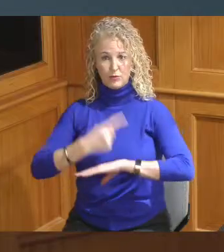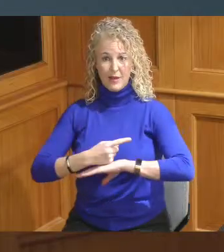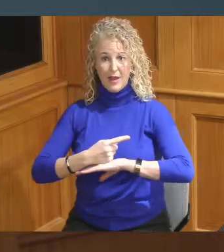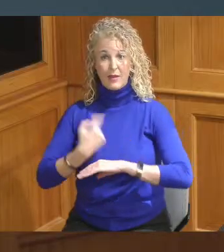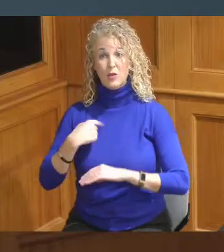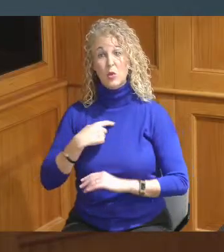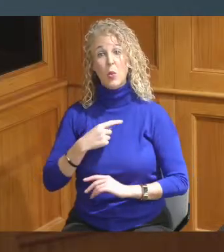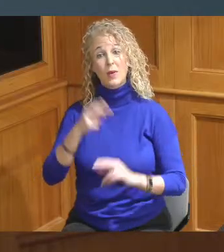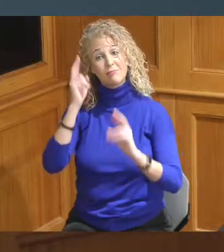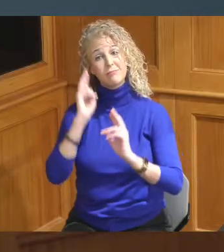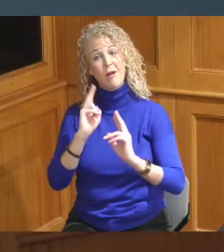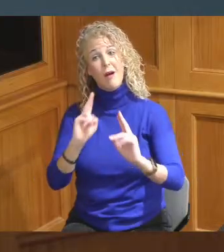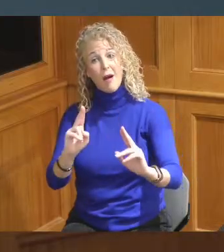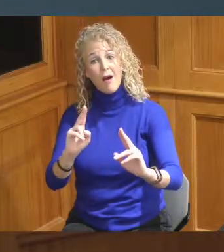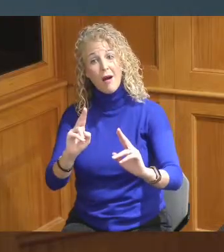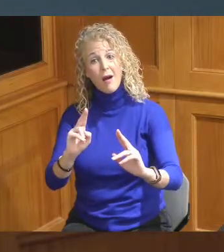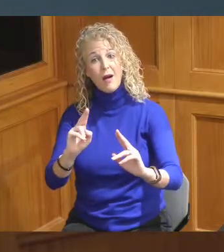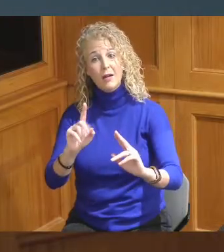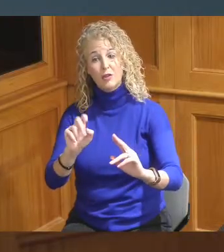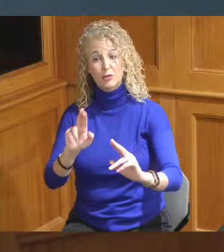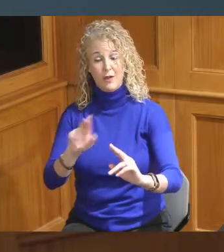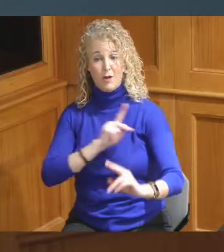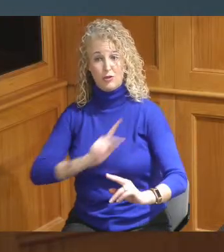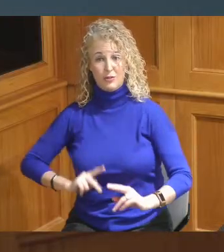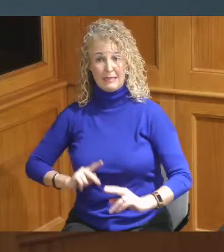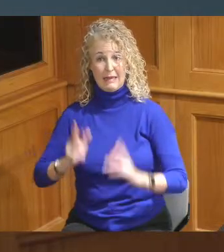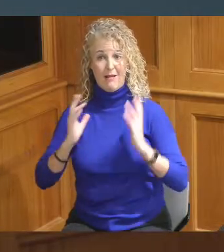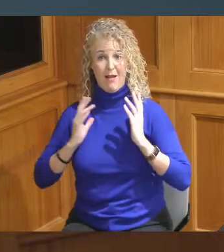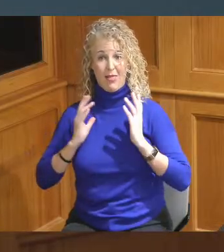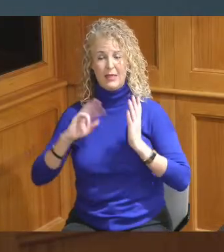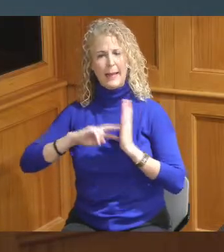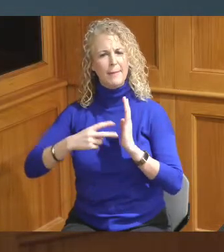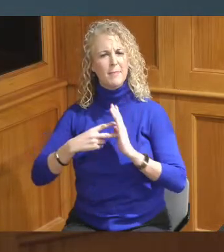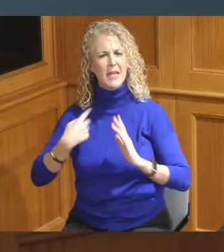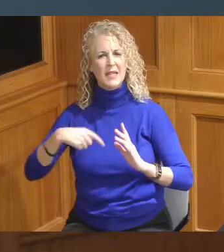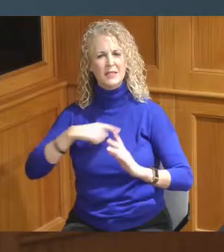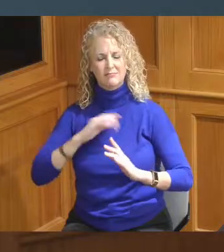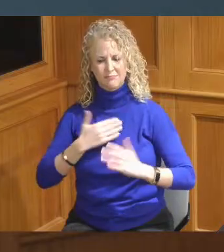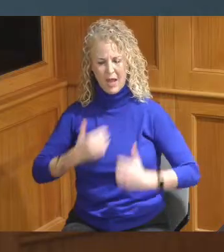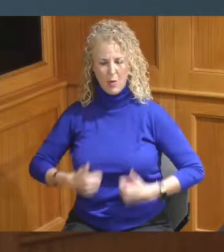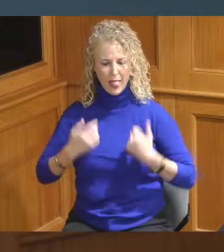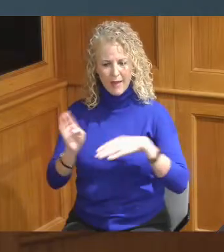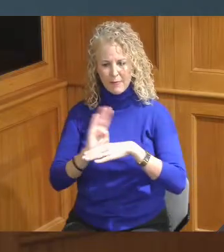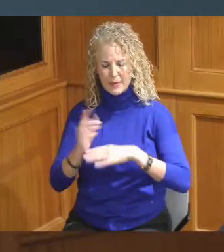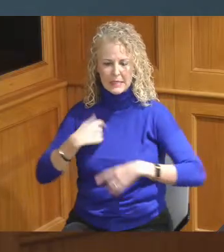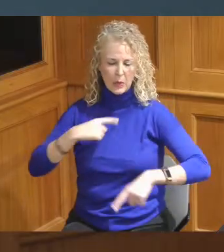observed the Martin Luther King Jr. holiday, we paused to remember Dr. King's legacy. It was not